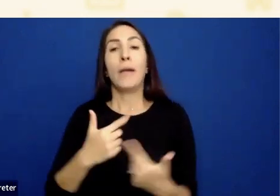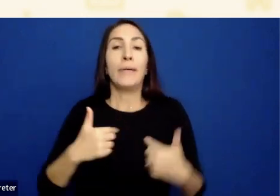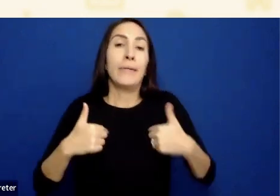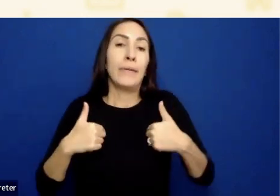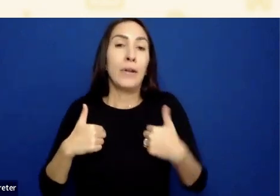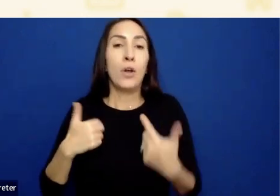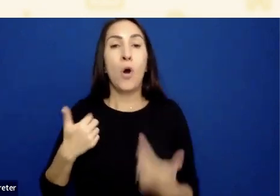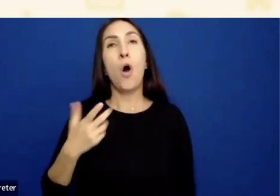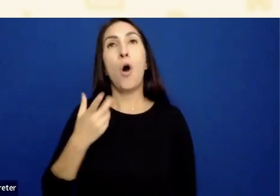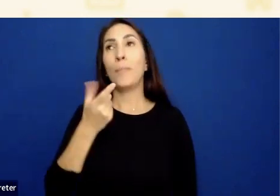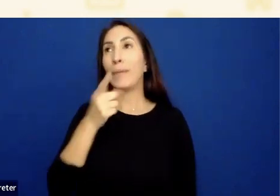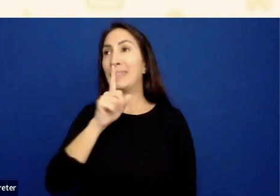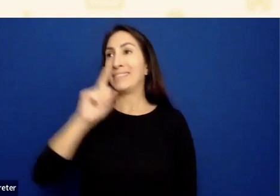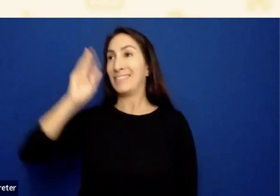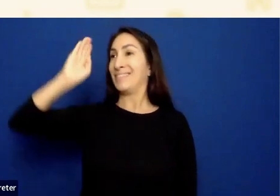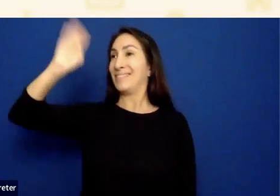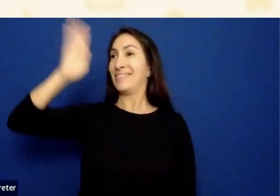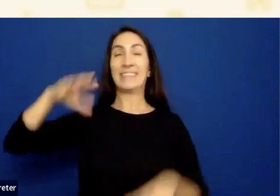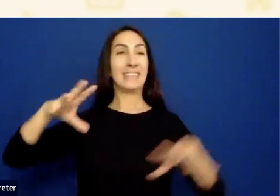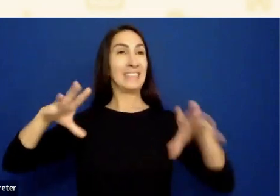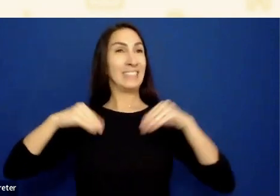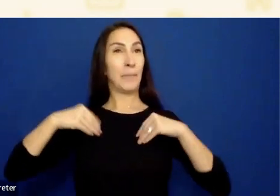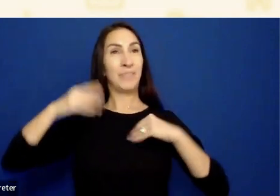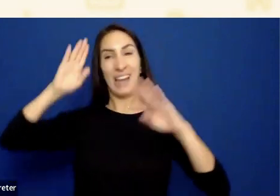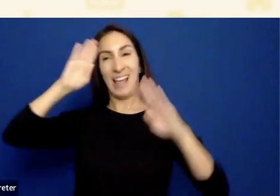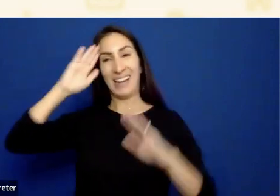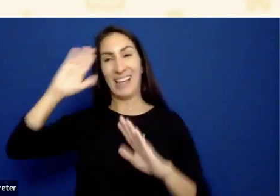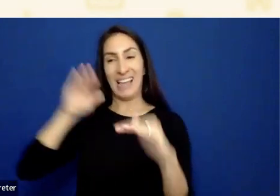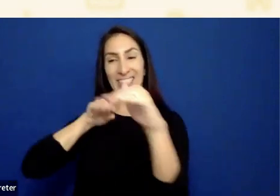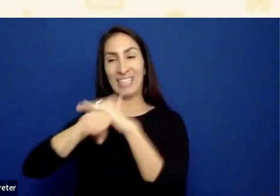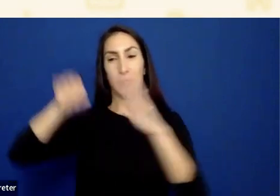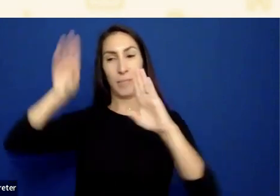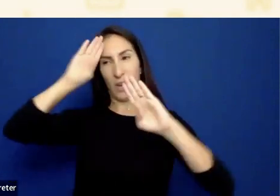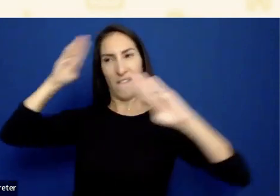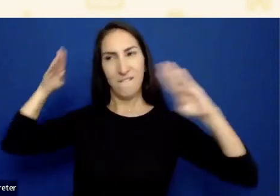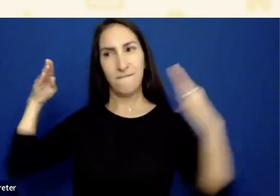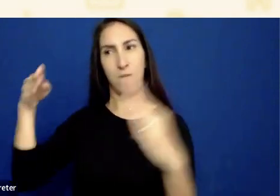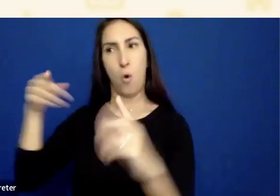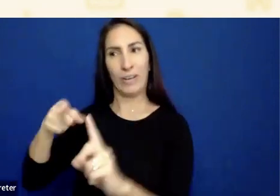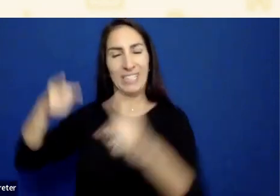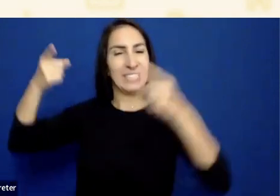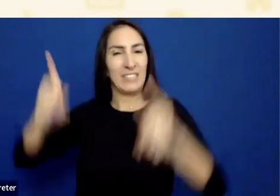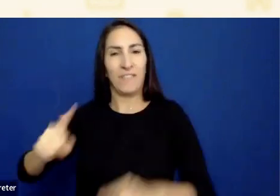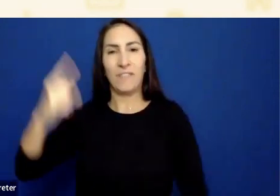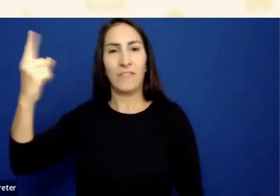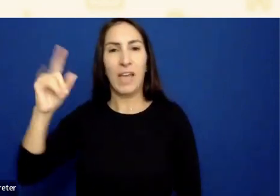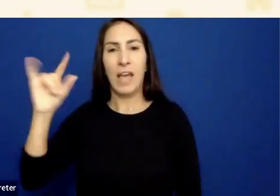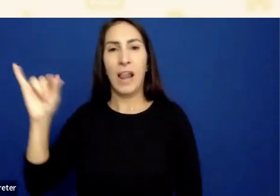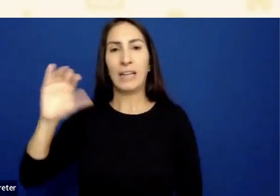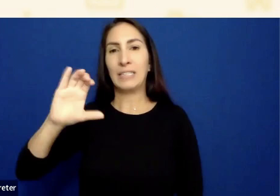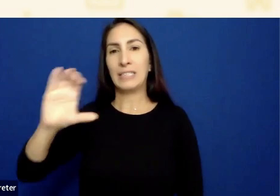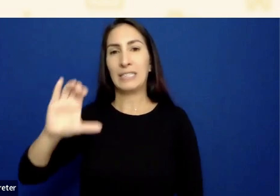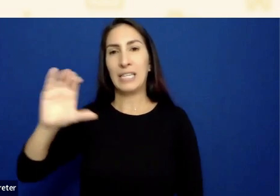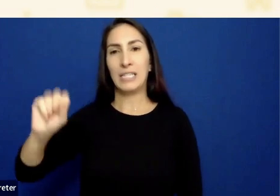at an accessibility-focused event. For example, the CSUN Assistive Technology Conference.